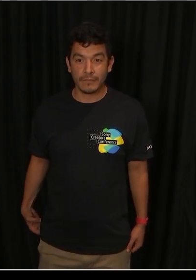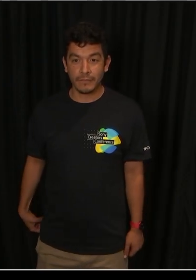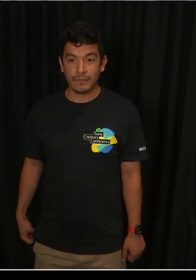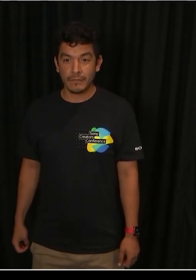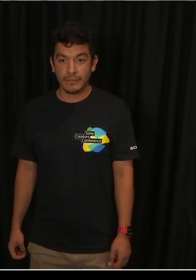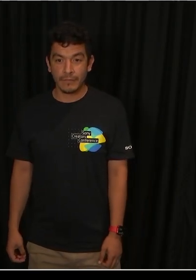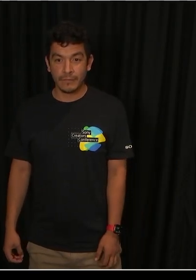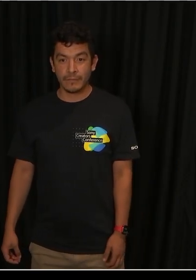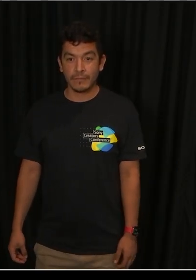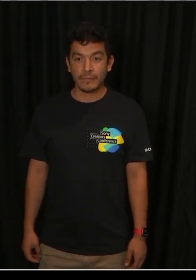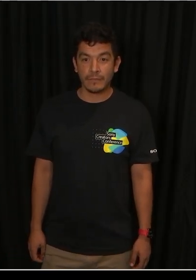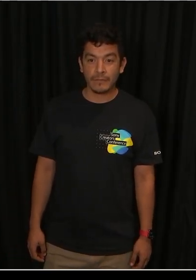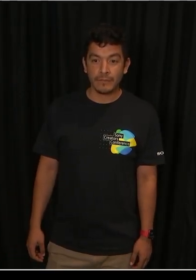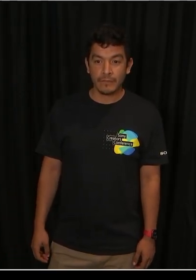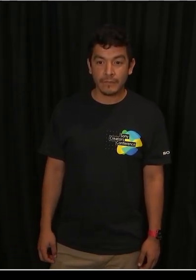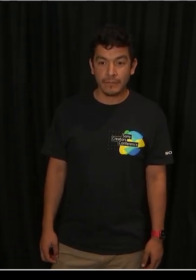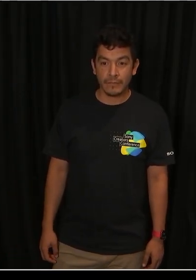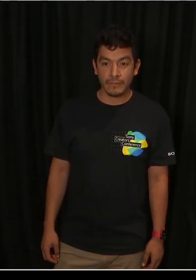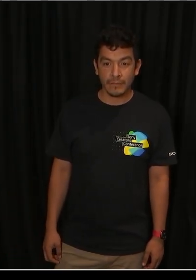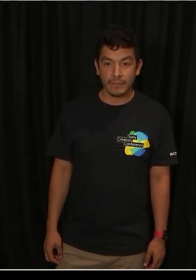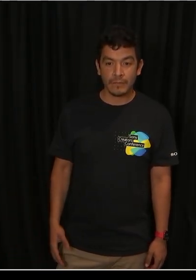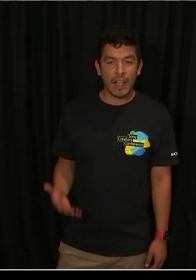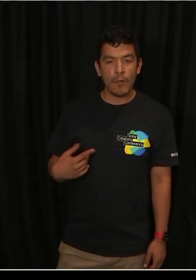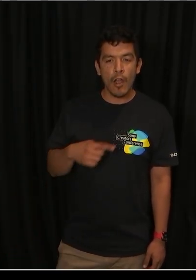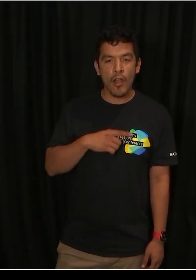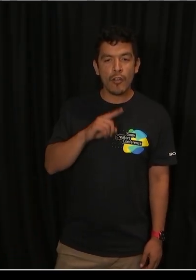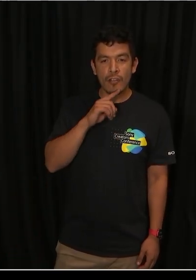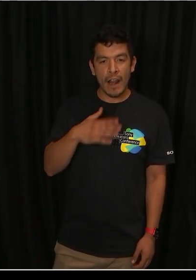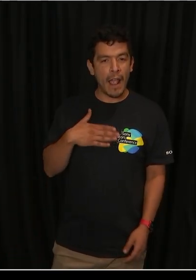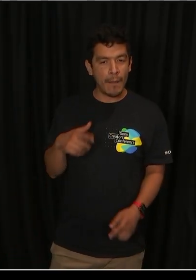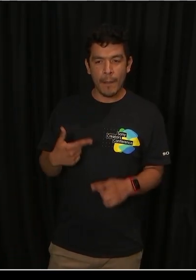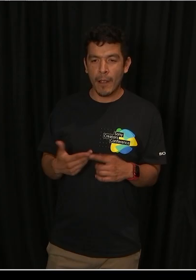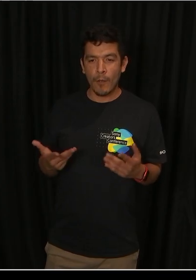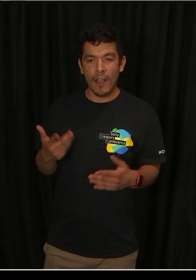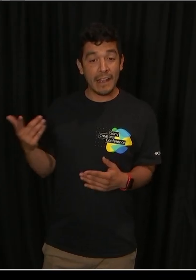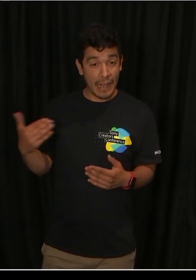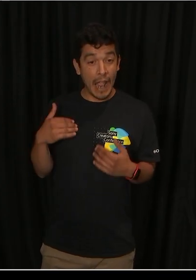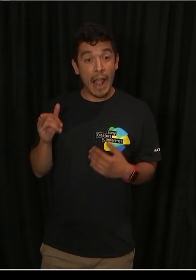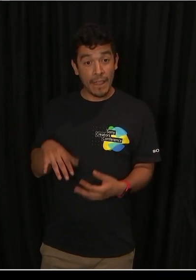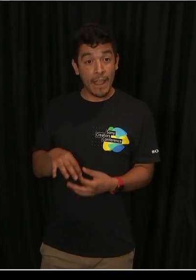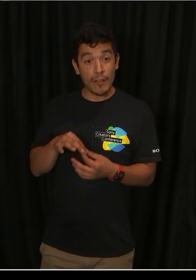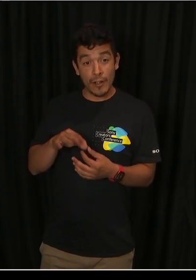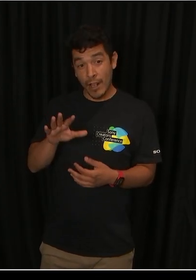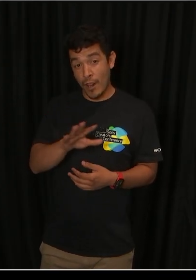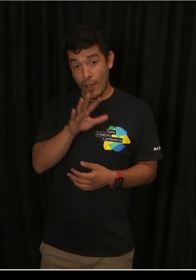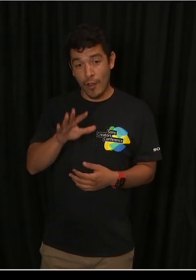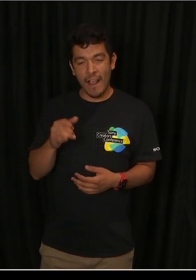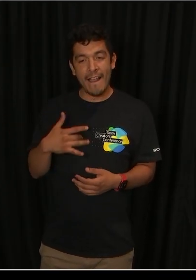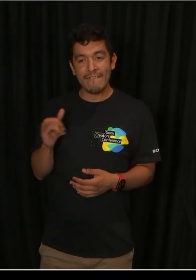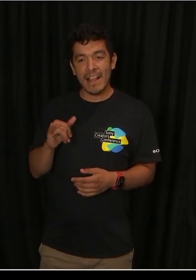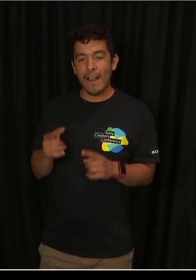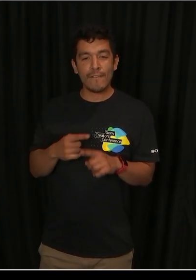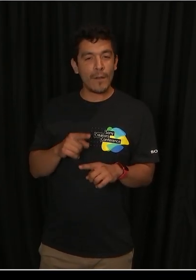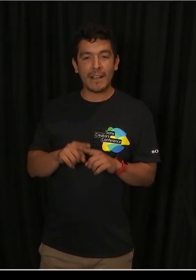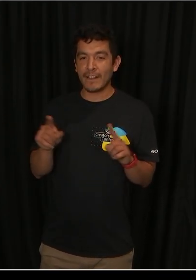And what we were really happy about is that he has that unique look. He feels like he's from a different dimension